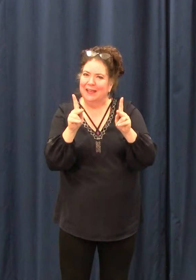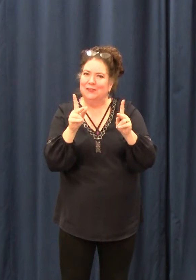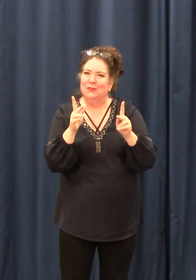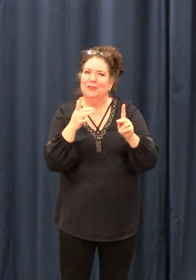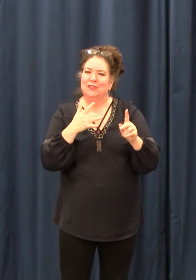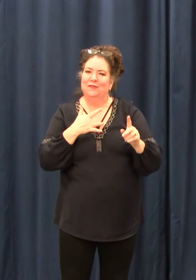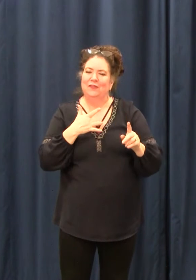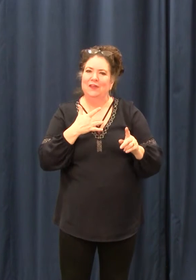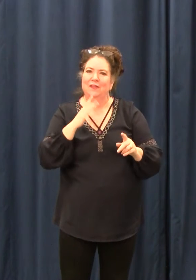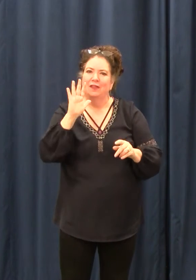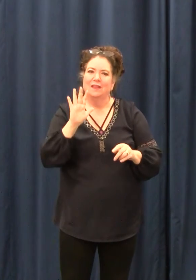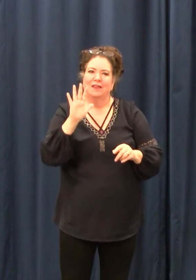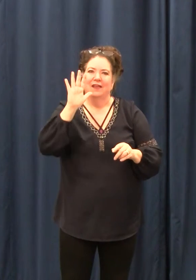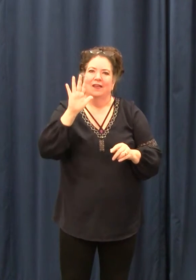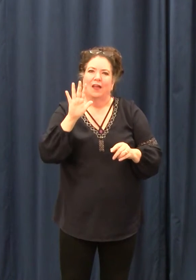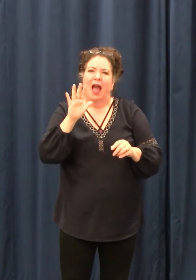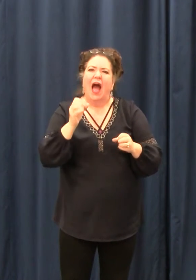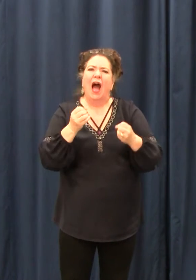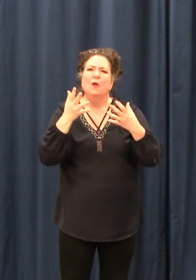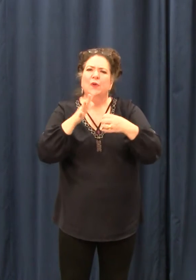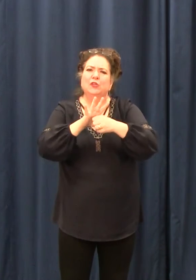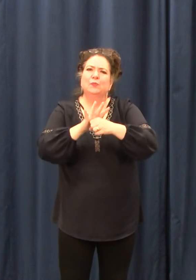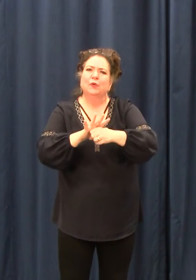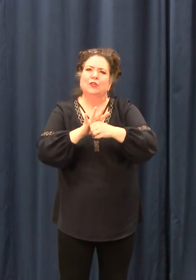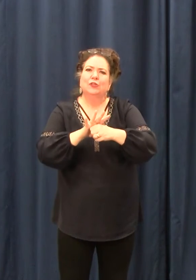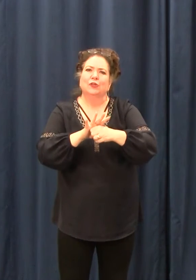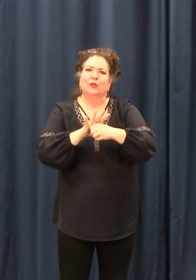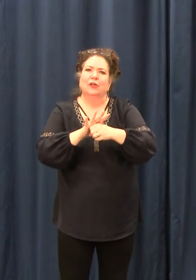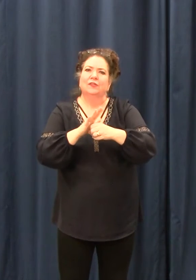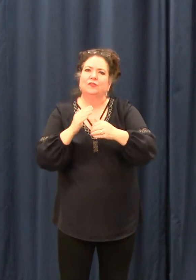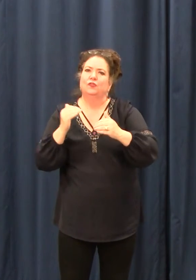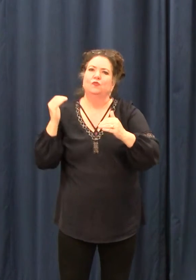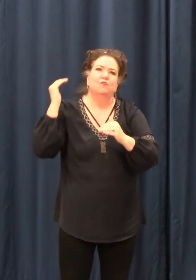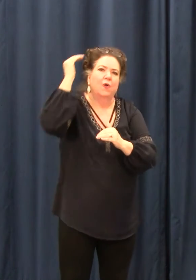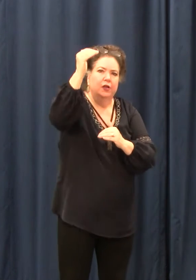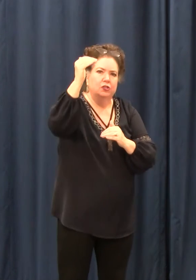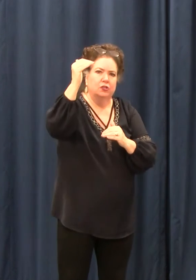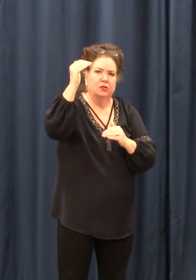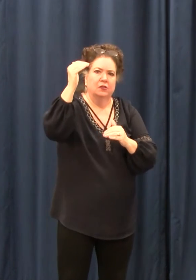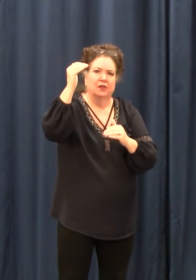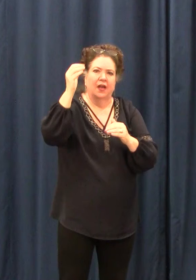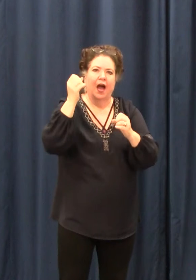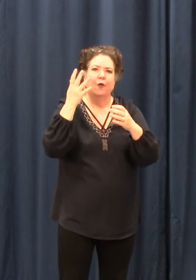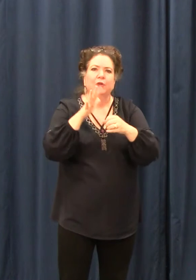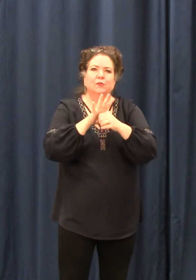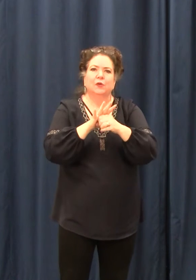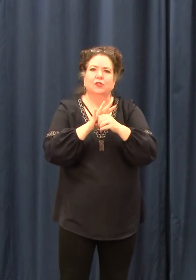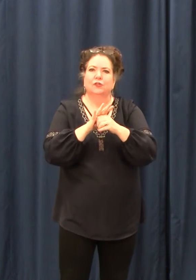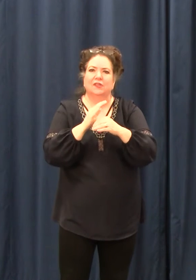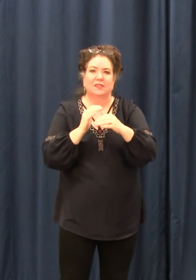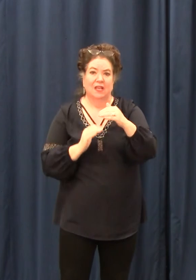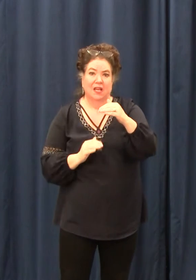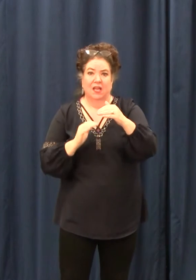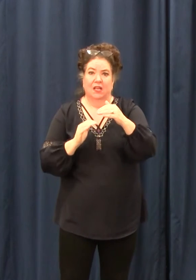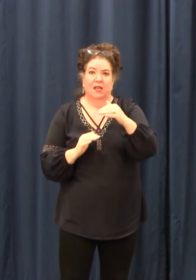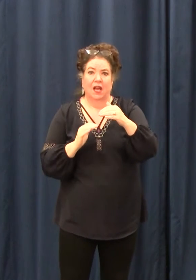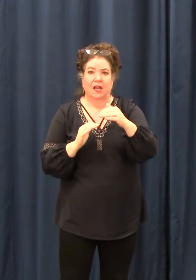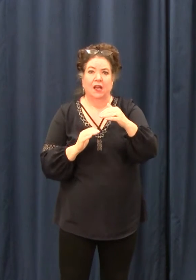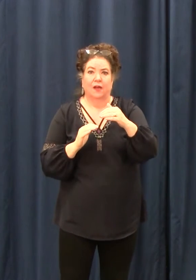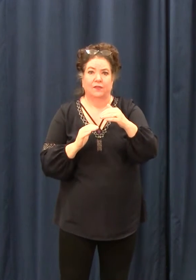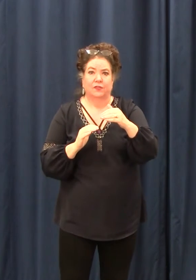okay too. Just try to feel how much pressure is too much, how much pressure is not enough.